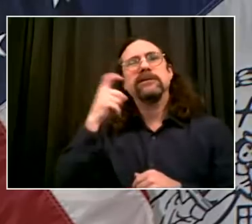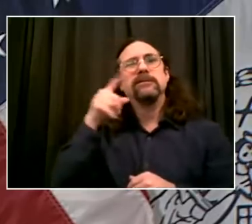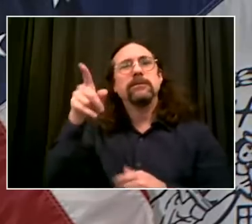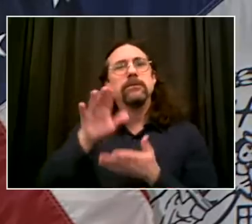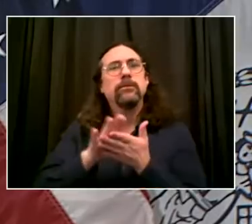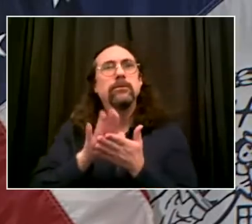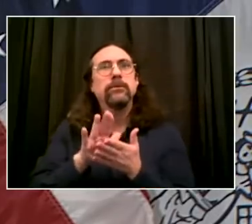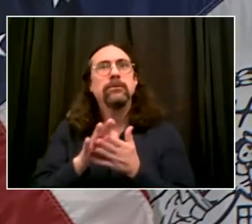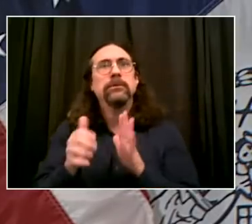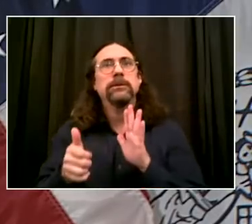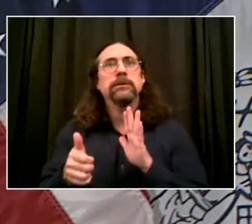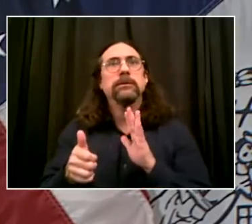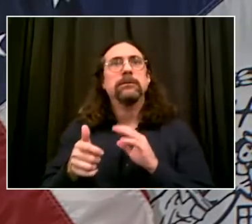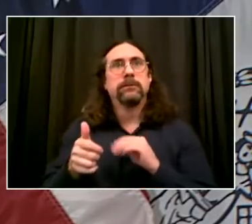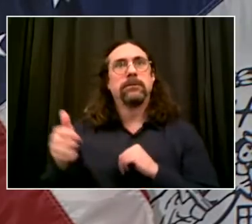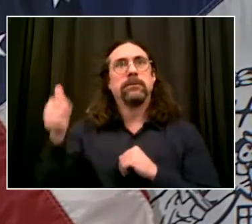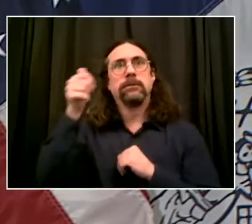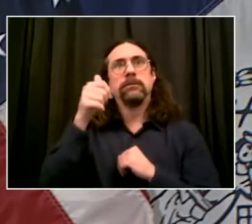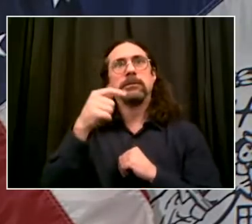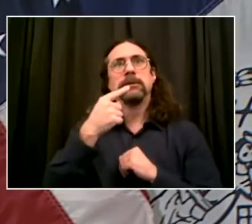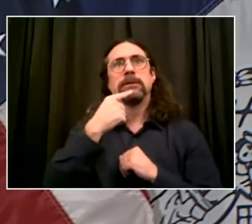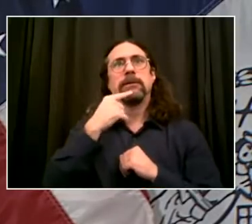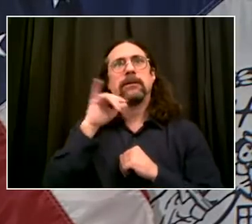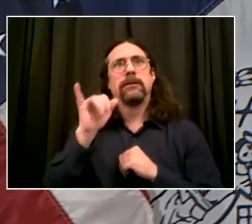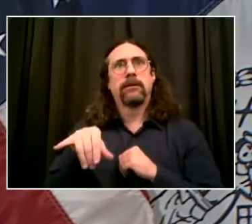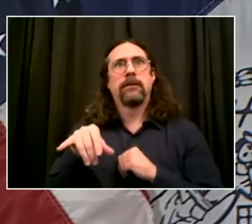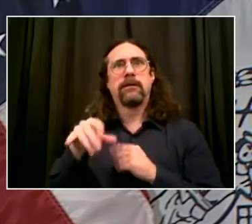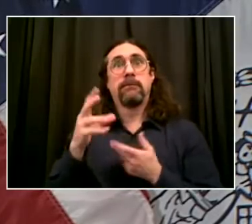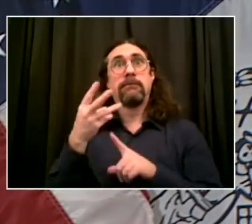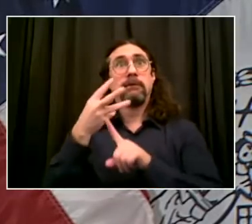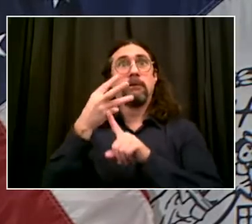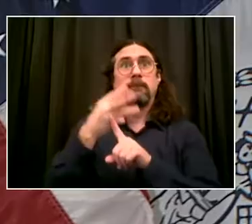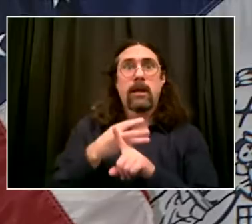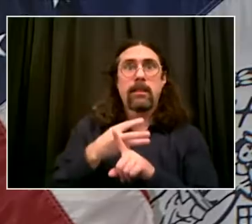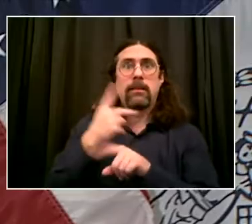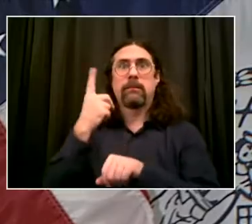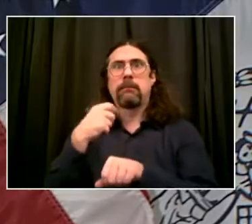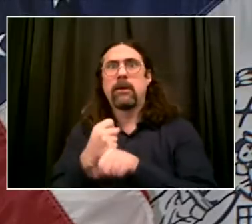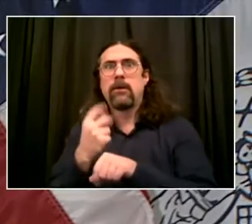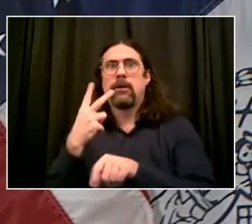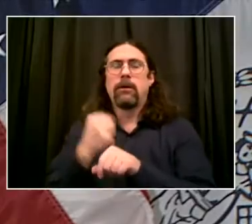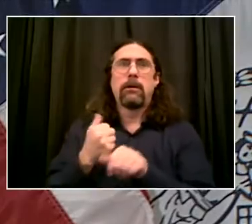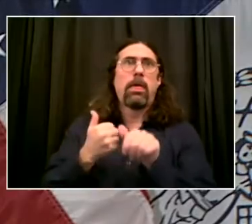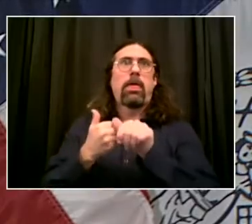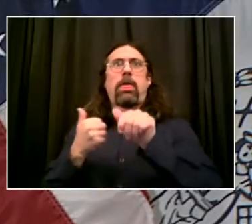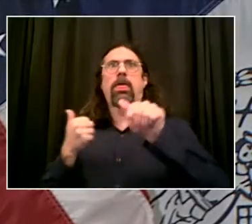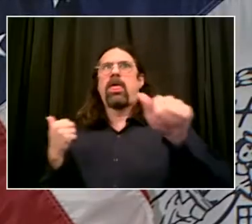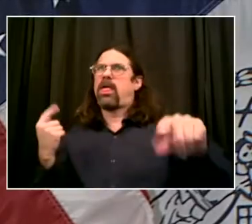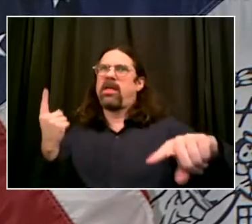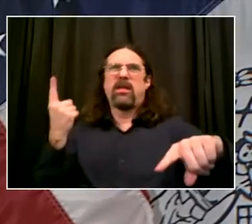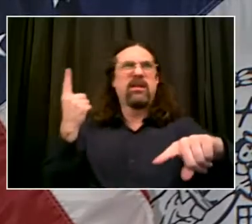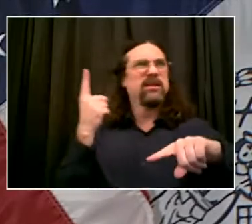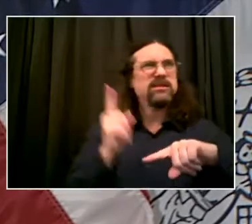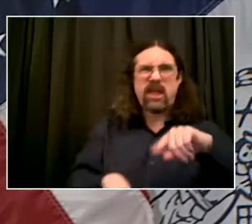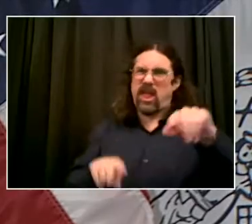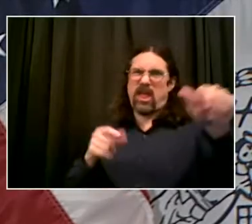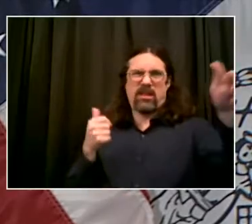OR TWO YEARS IN SOME CASES. HOW UCSCCSSEFUL IS ANY PROGRAM TO TRY AND MAKE UP THEHE GAP, IF